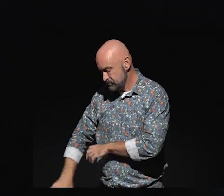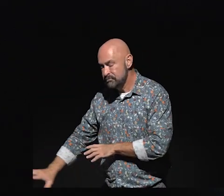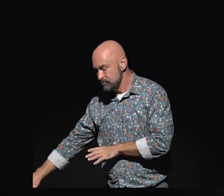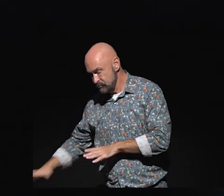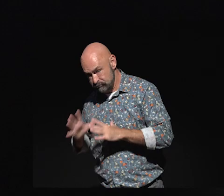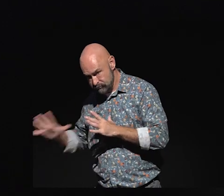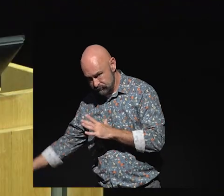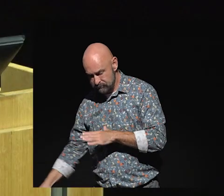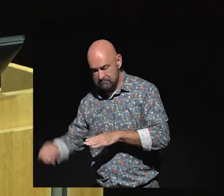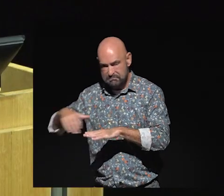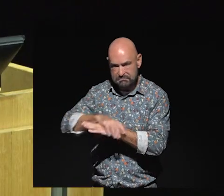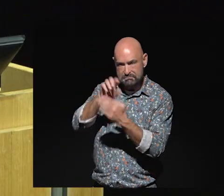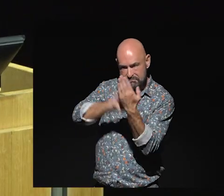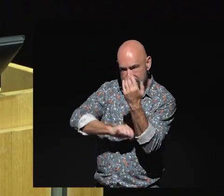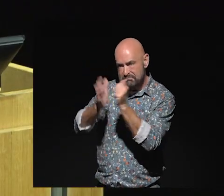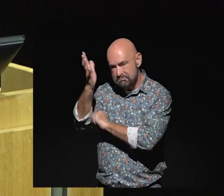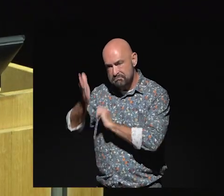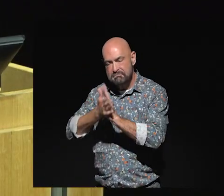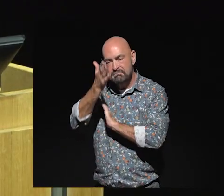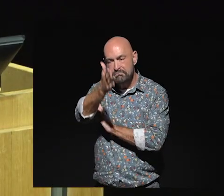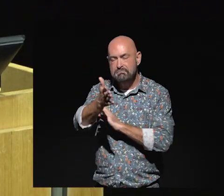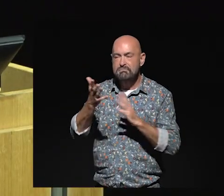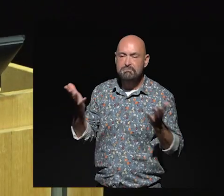and out they go into the very public